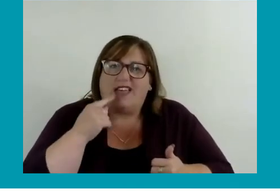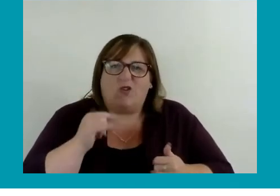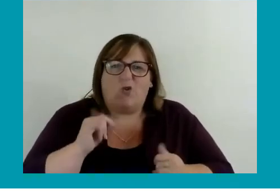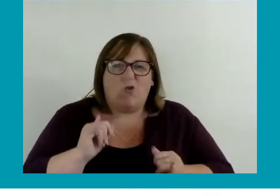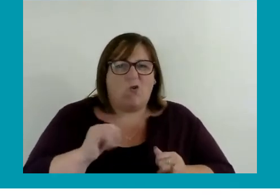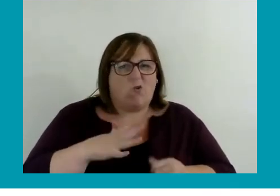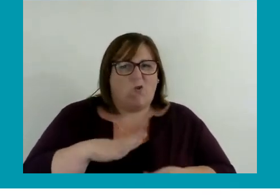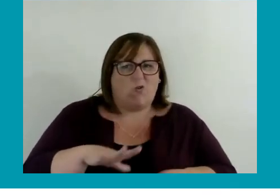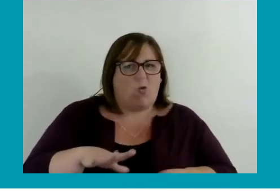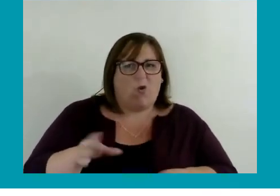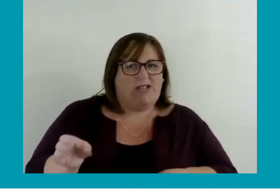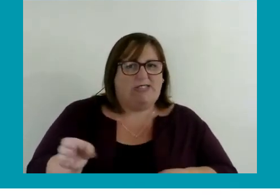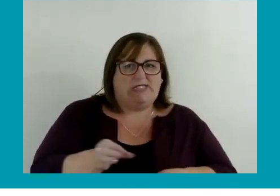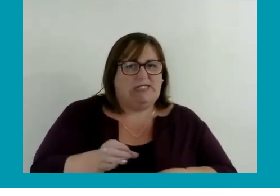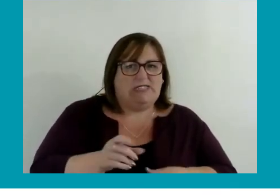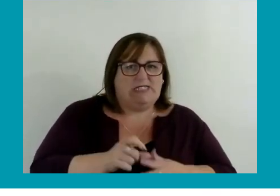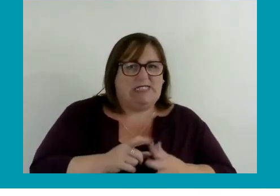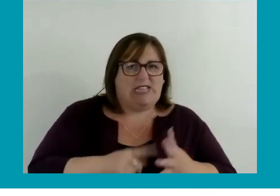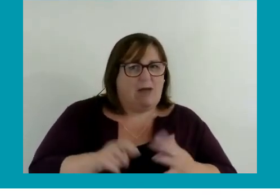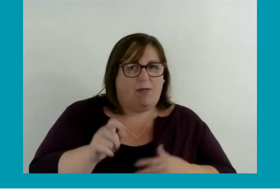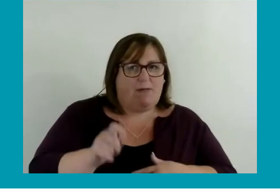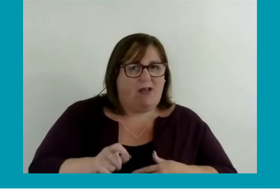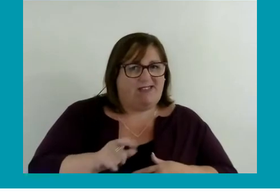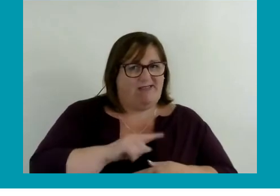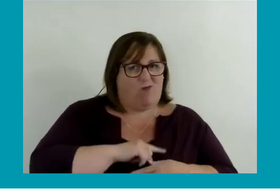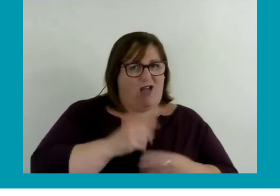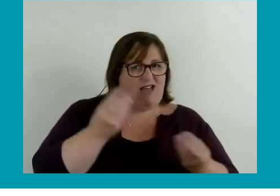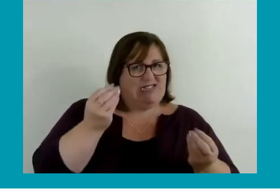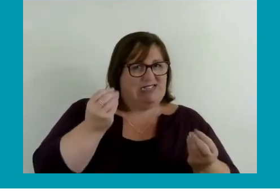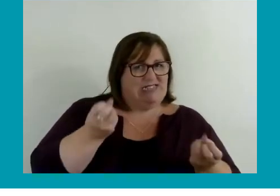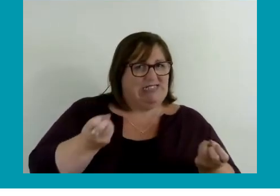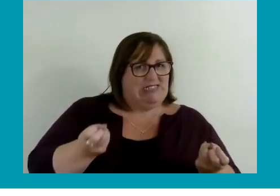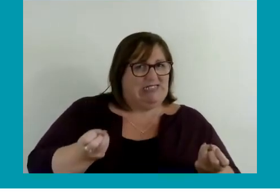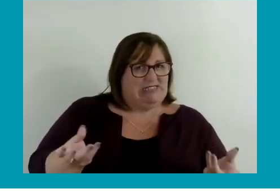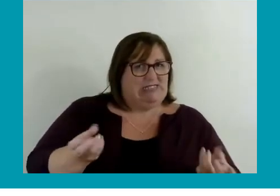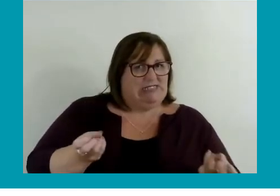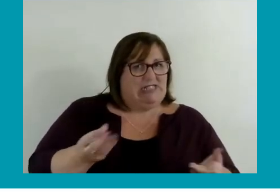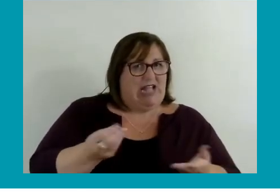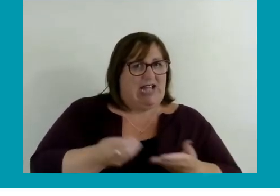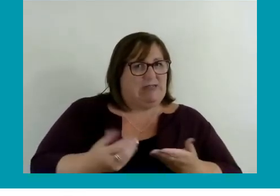so we're trying to bust some myths today um a lot of people don't know about the access to